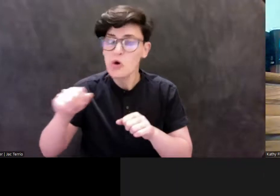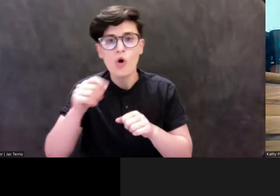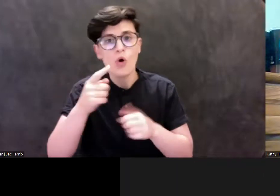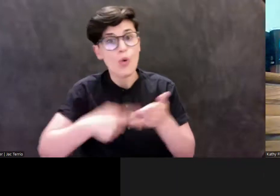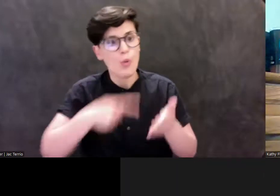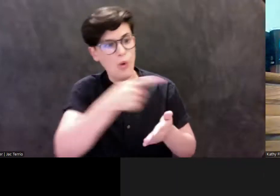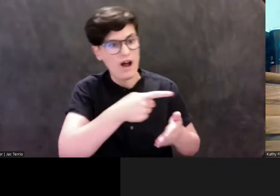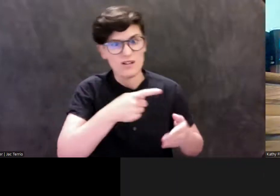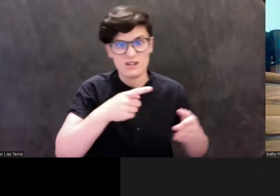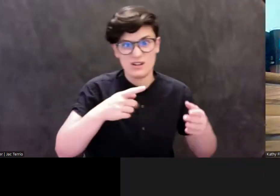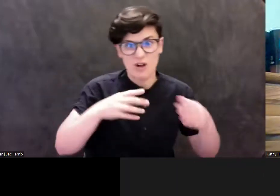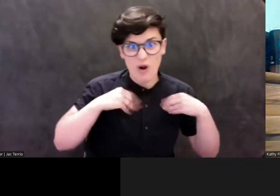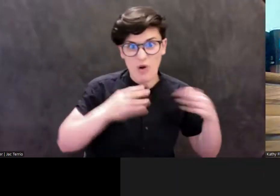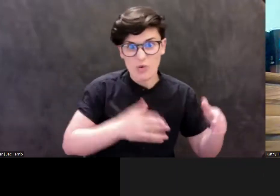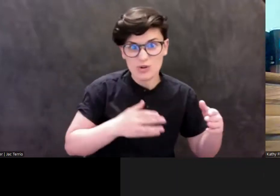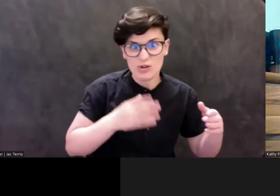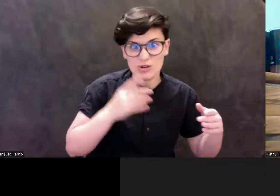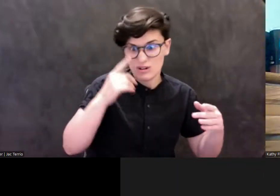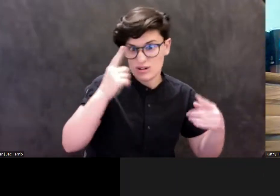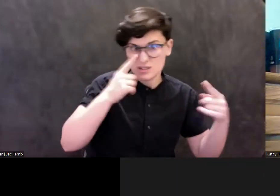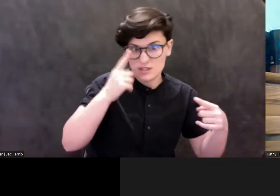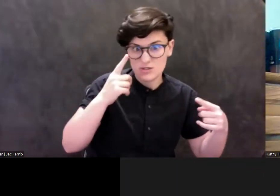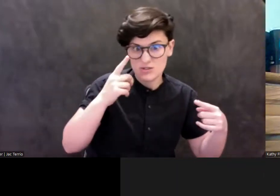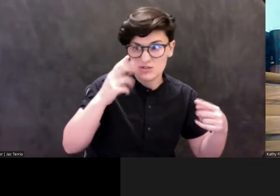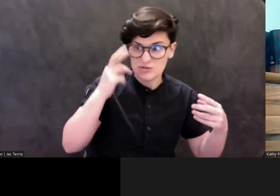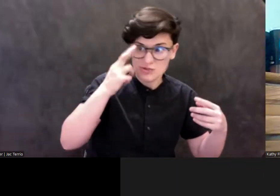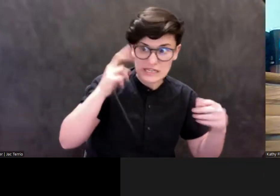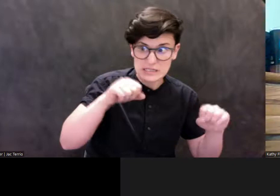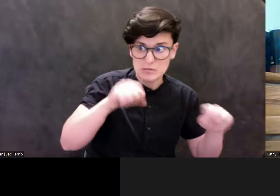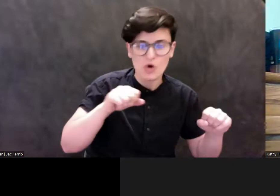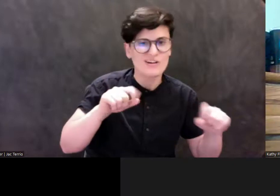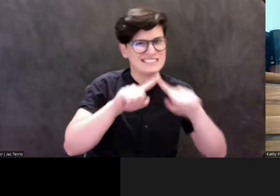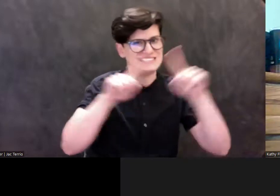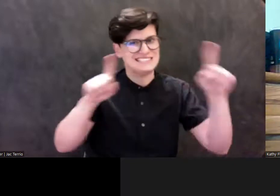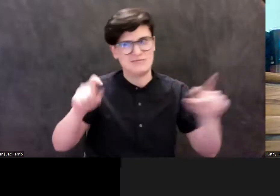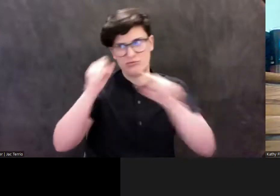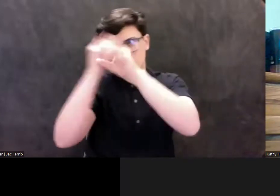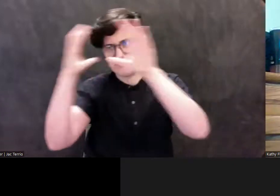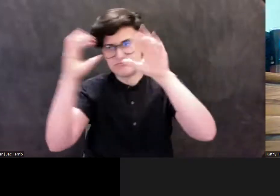It certainly is something that could be requested and that there has to be that interactive